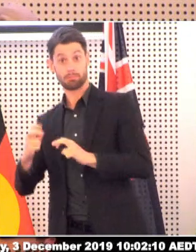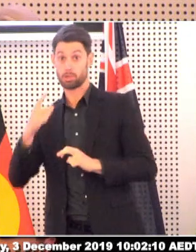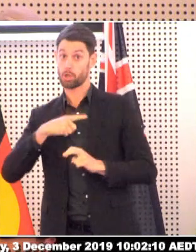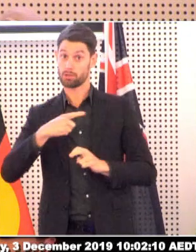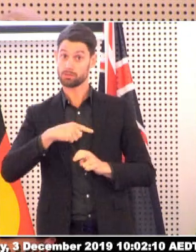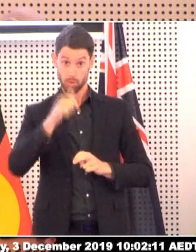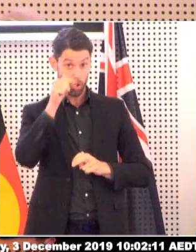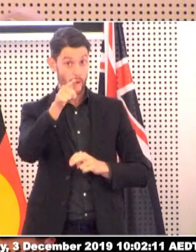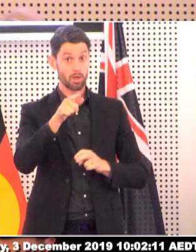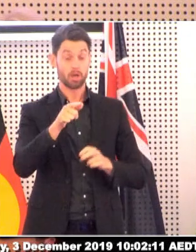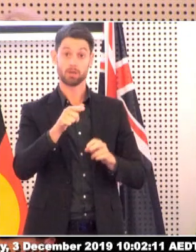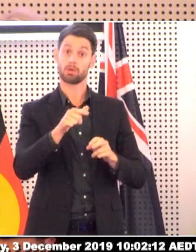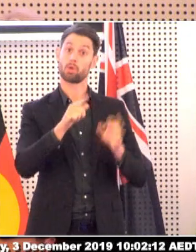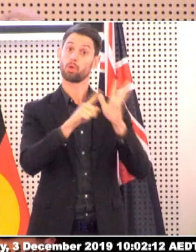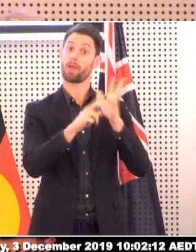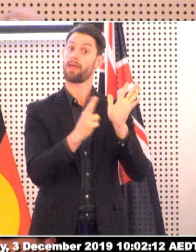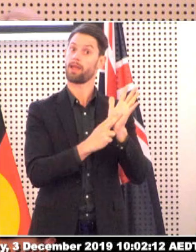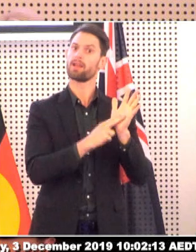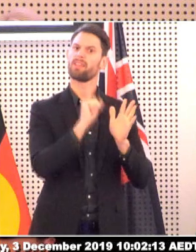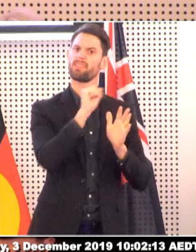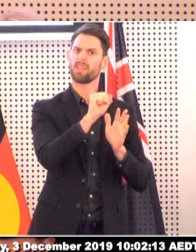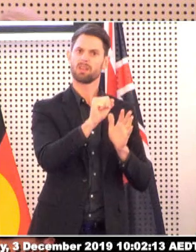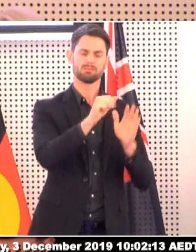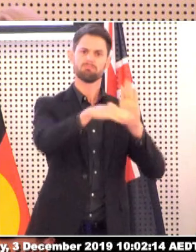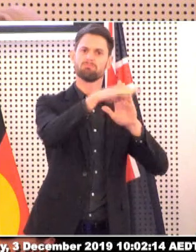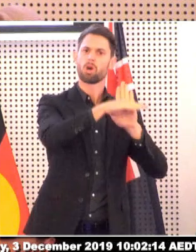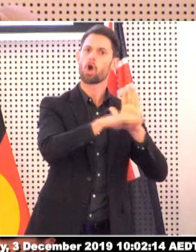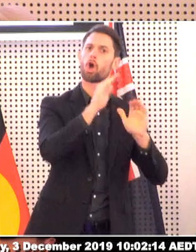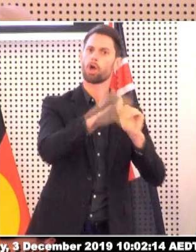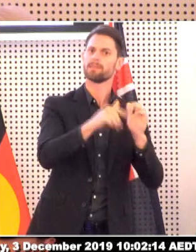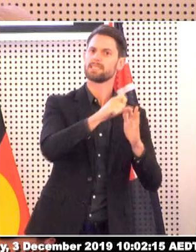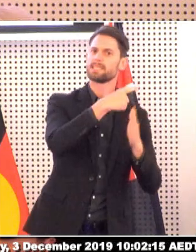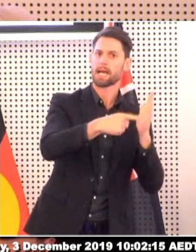Disabilities states that full participation and inclusion are fundamental aspects